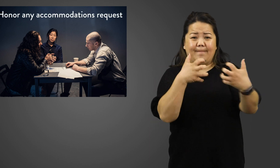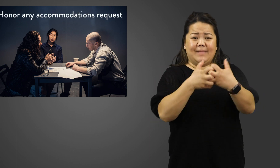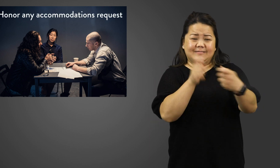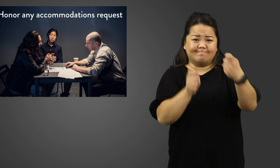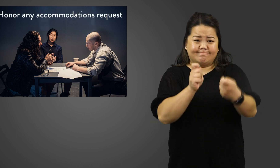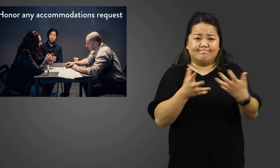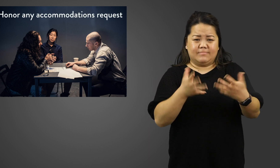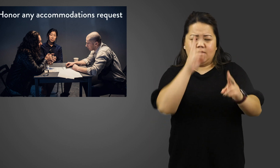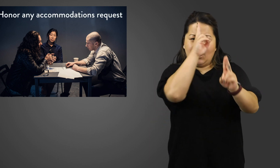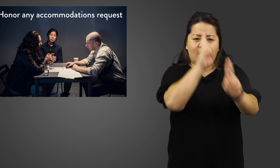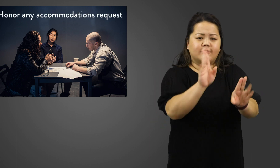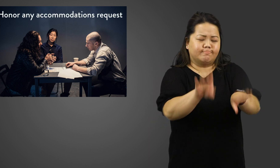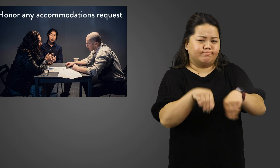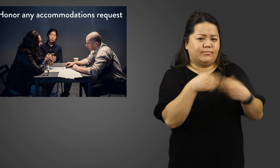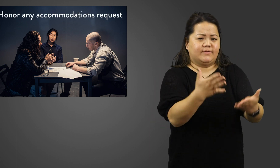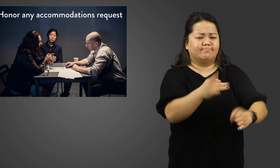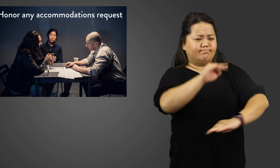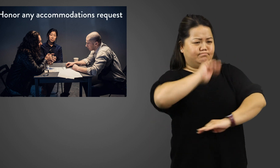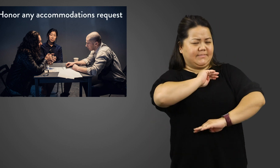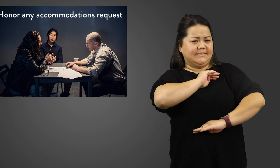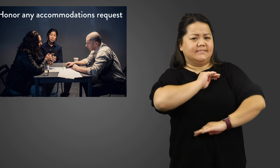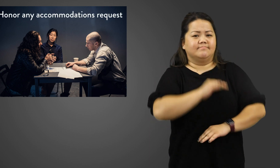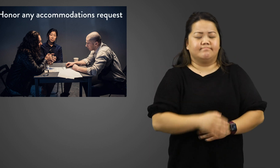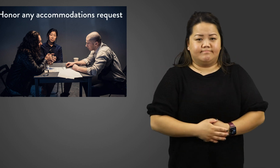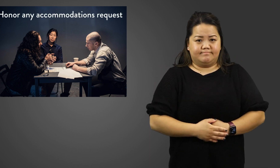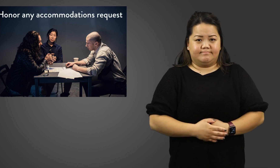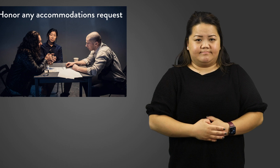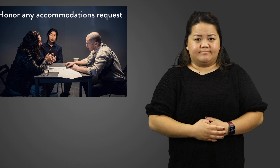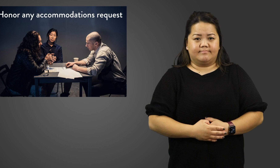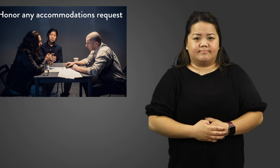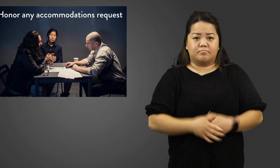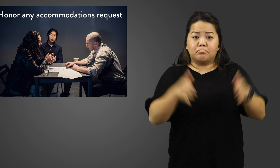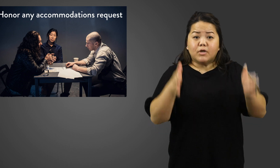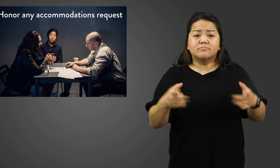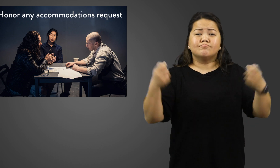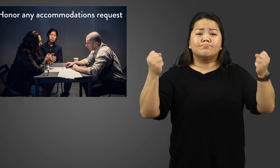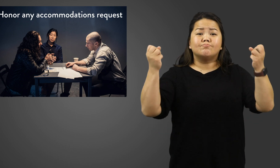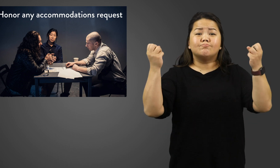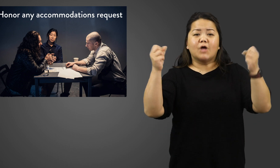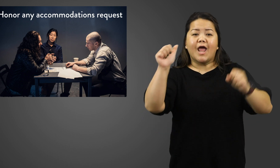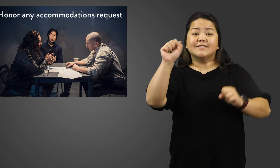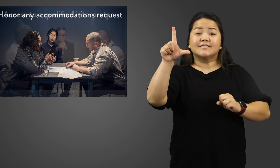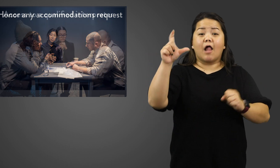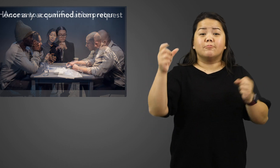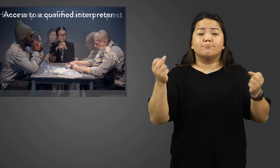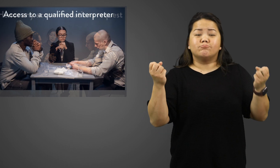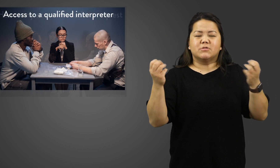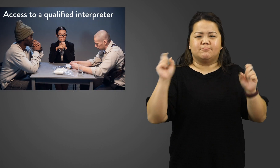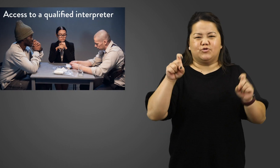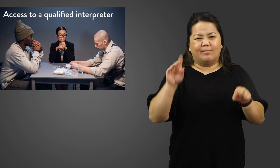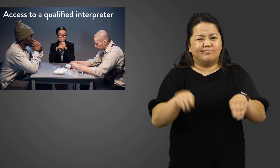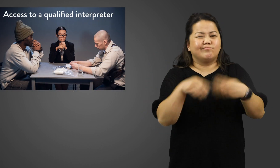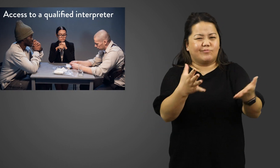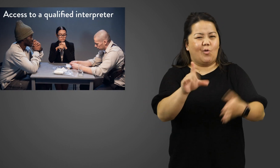request of the person with hearing loss. Individuals who communicate in ASL are entitled